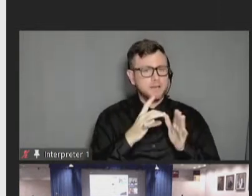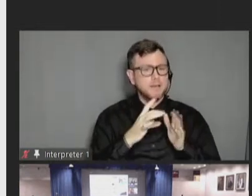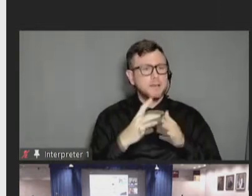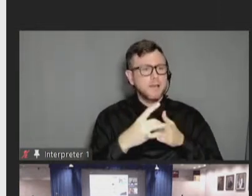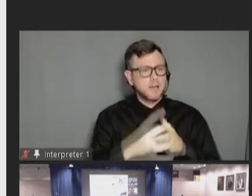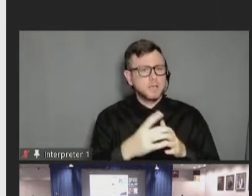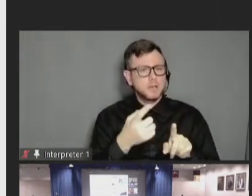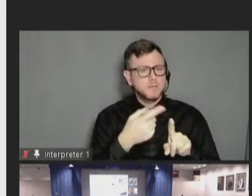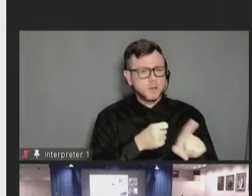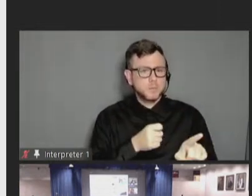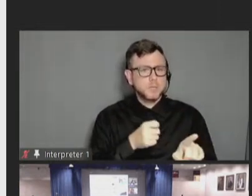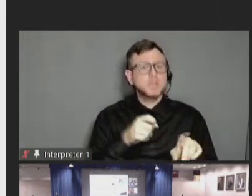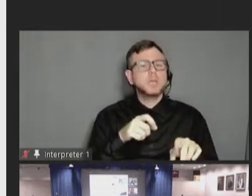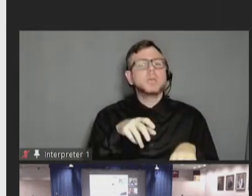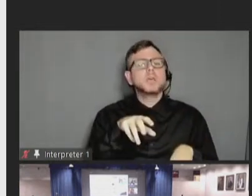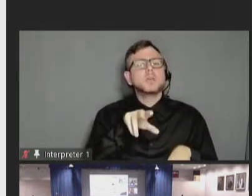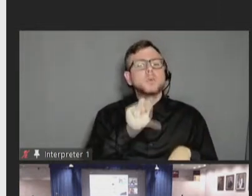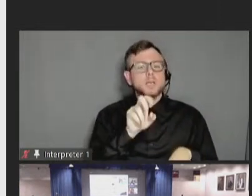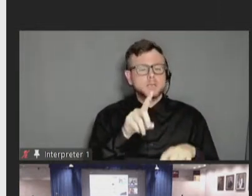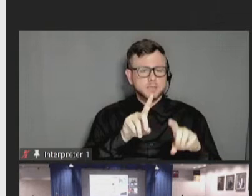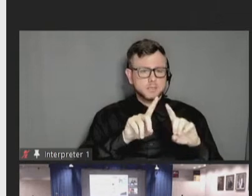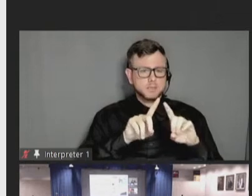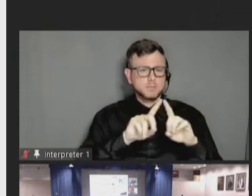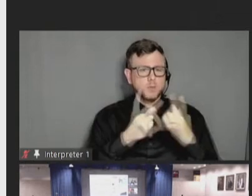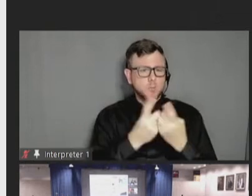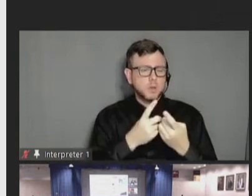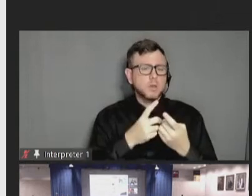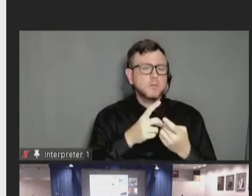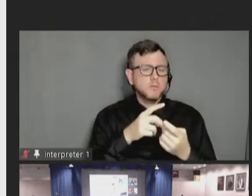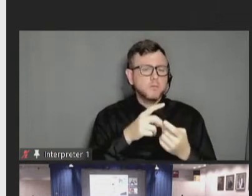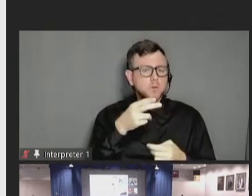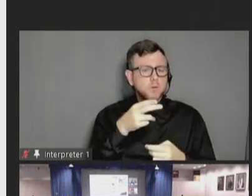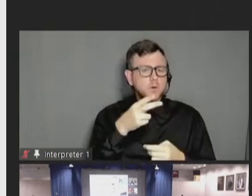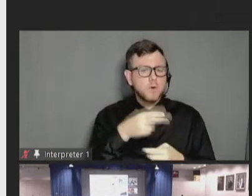U.S. Department of Homeland Security, CISA, that classified community health